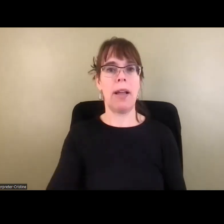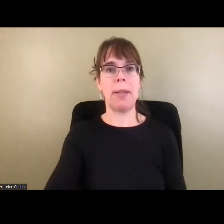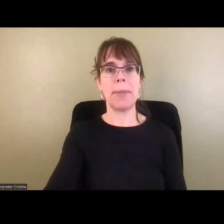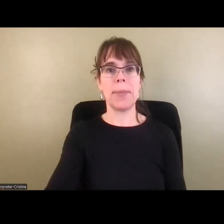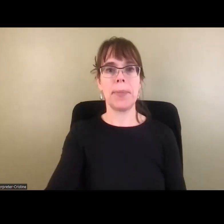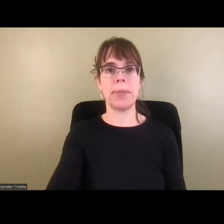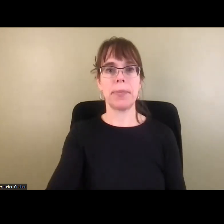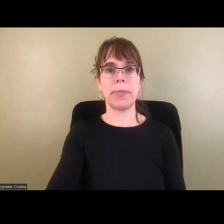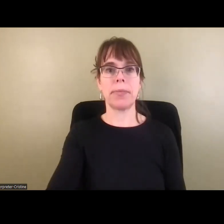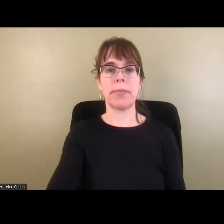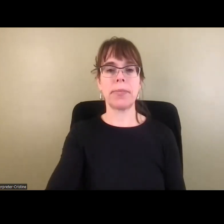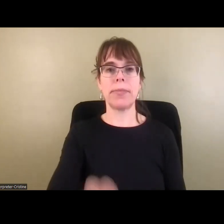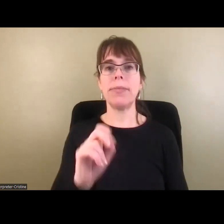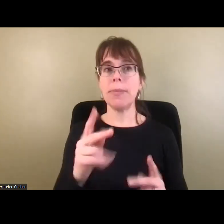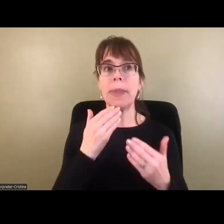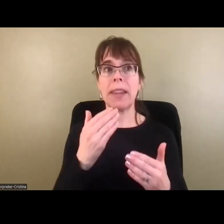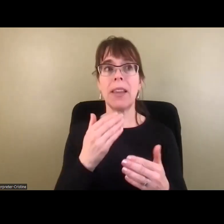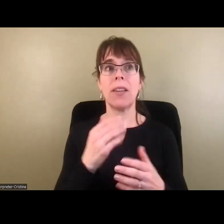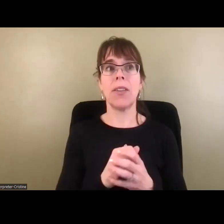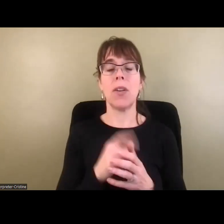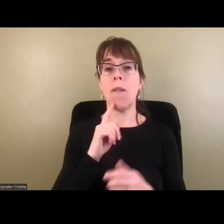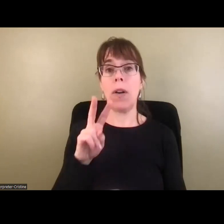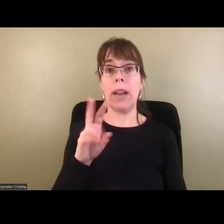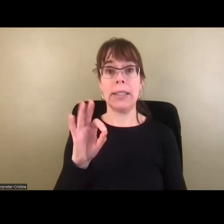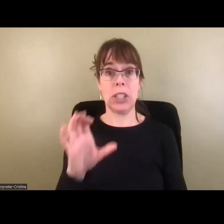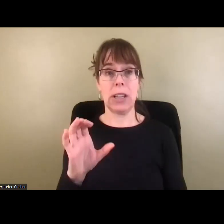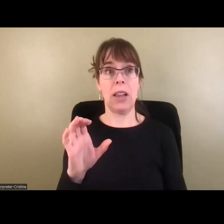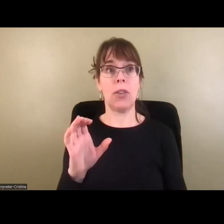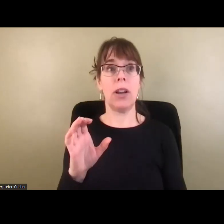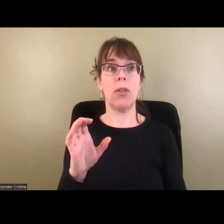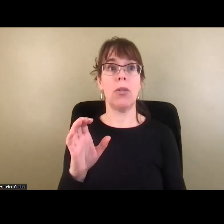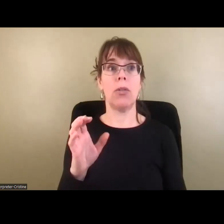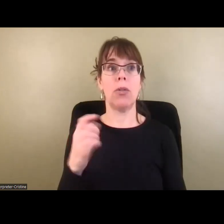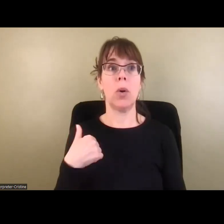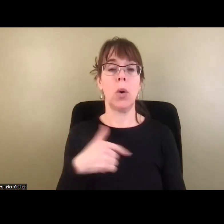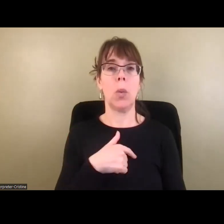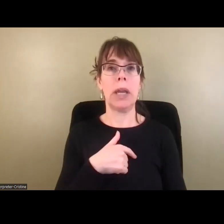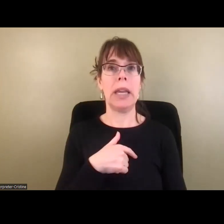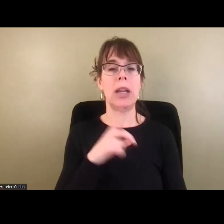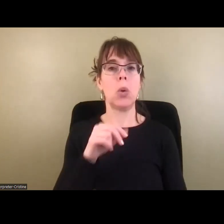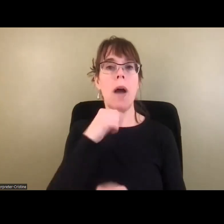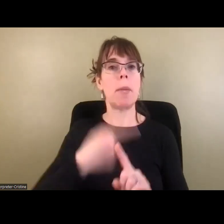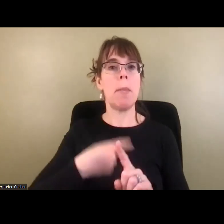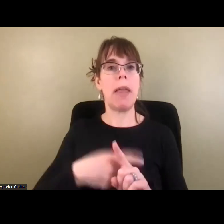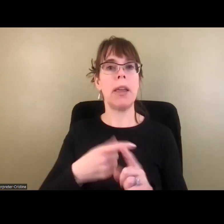Wonderful, and I'll say for Violence Free Colorado, we do a monthly, executive directors